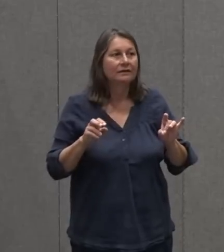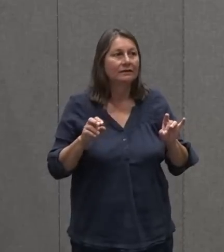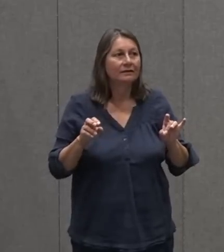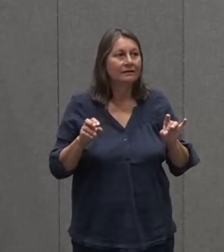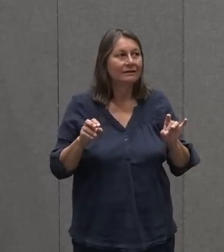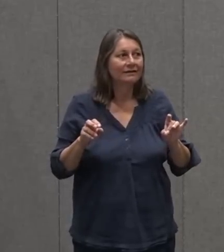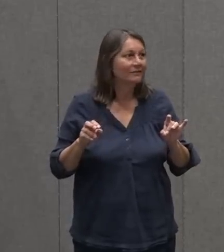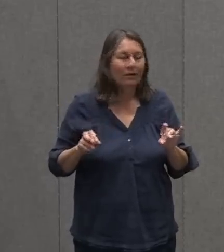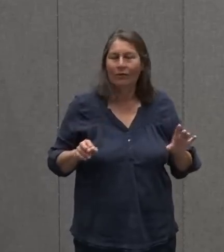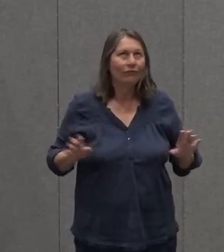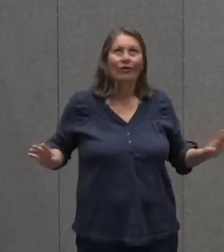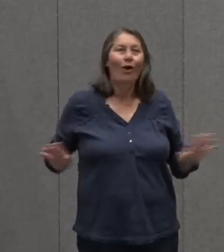No, just bizz, Oh!